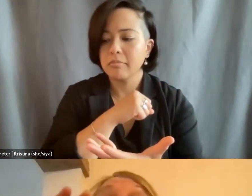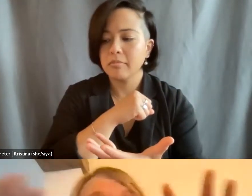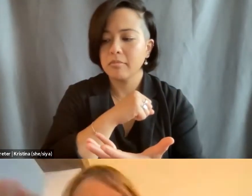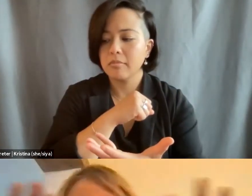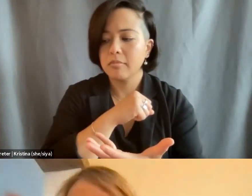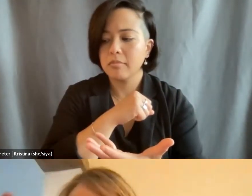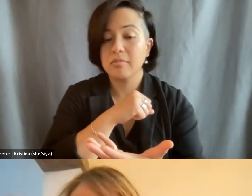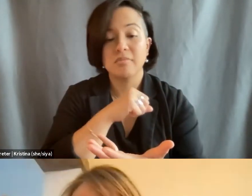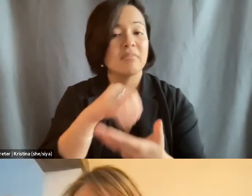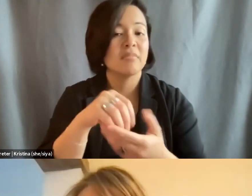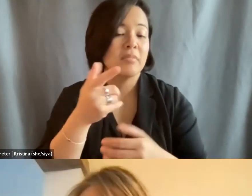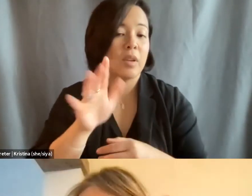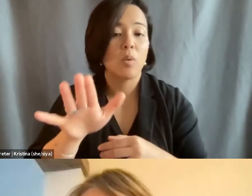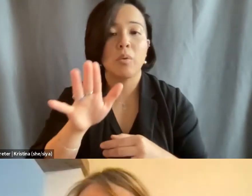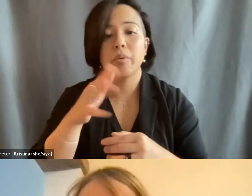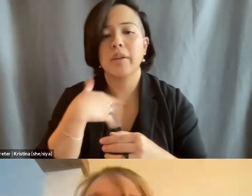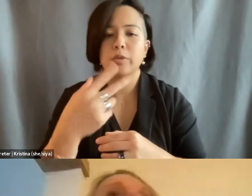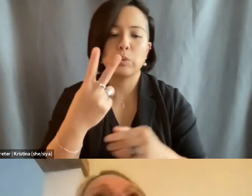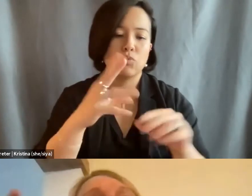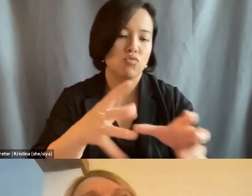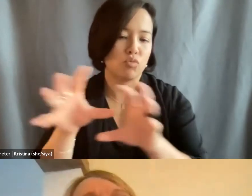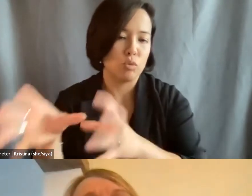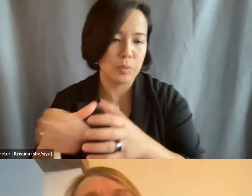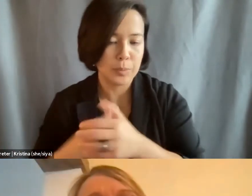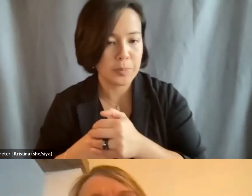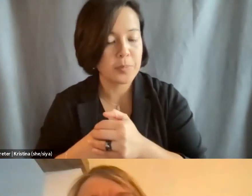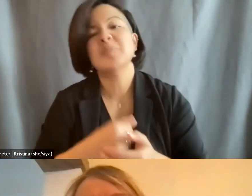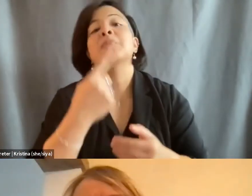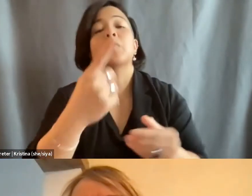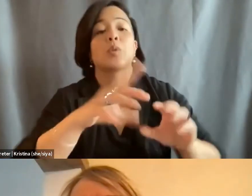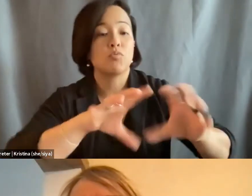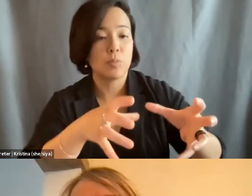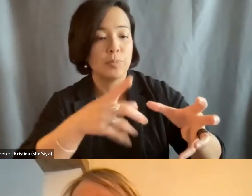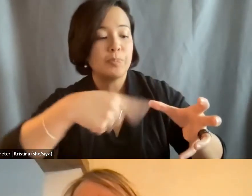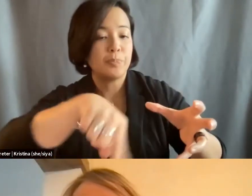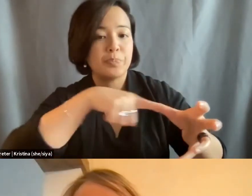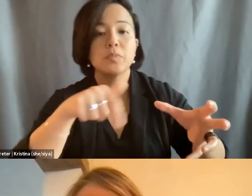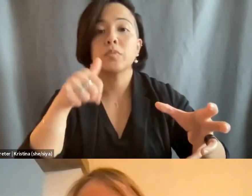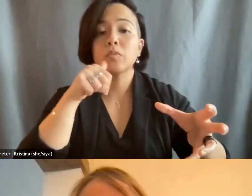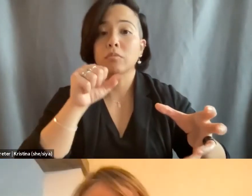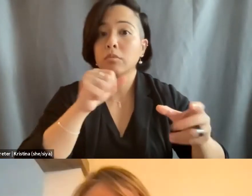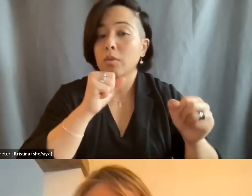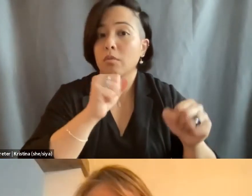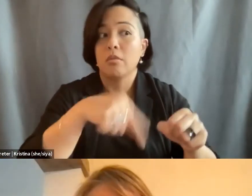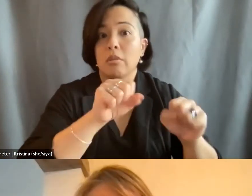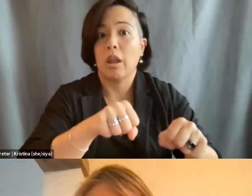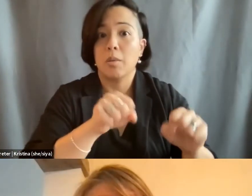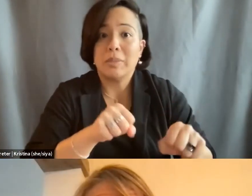I think there's probably two groups so there is girls who can potentially come back into the formal